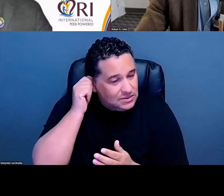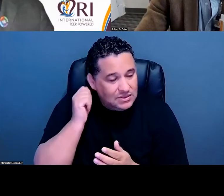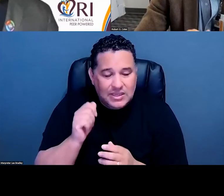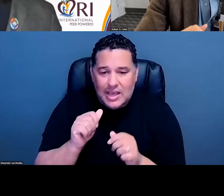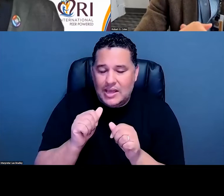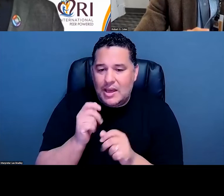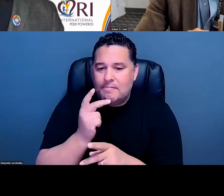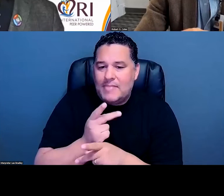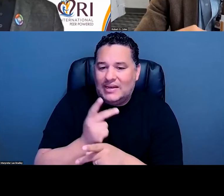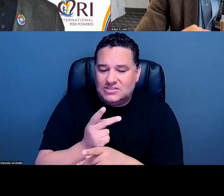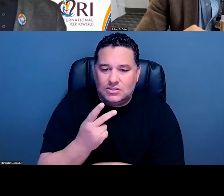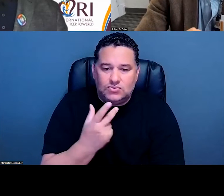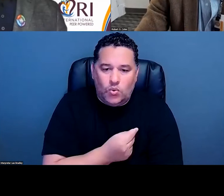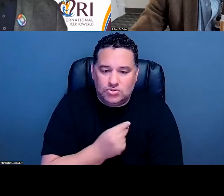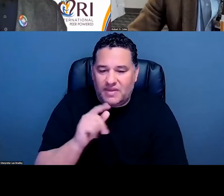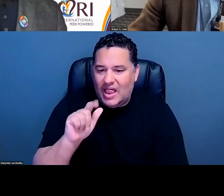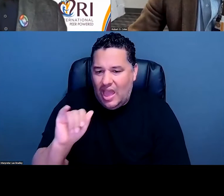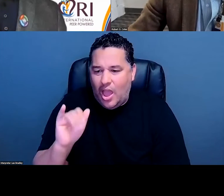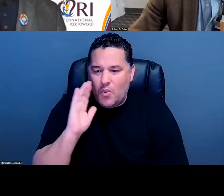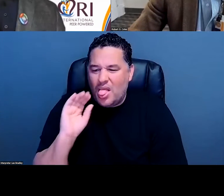ONE MISSES A MAINTENANCE DOSE OF AN LA